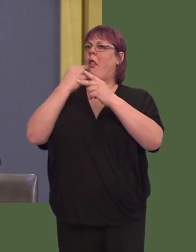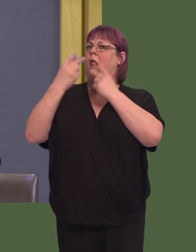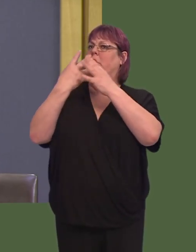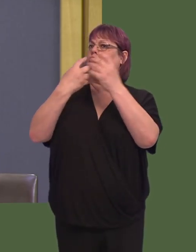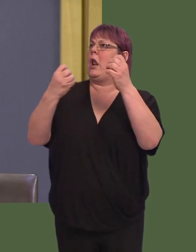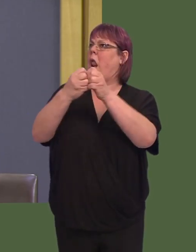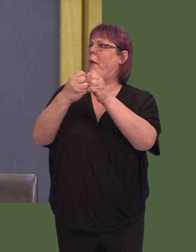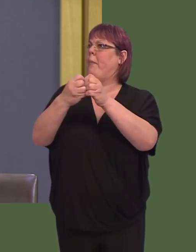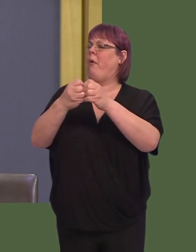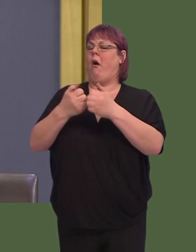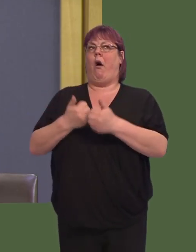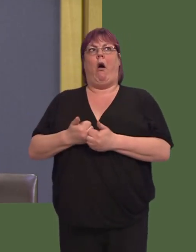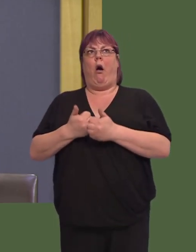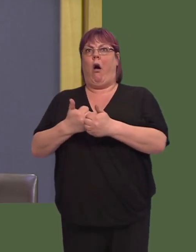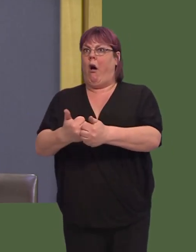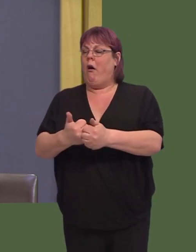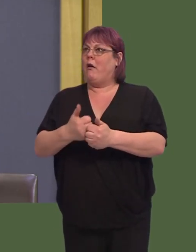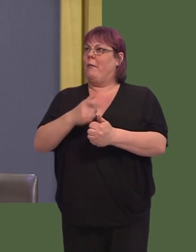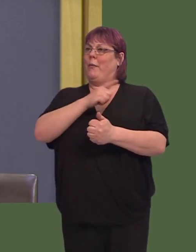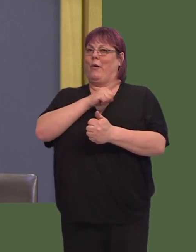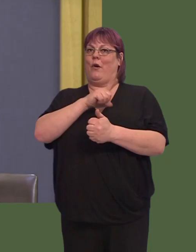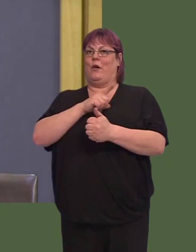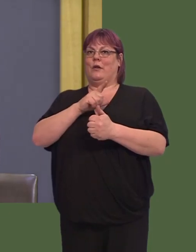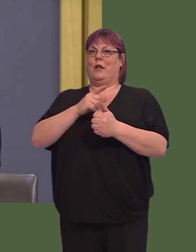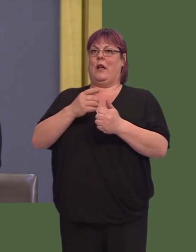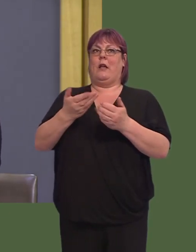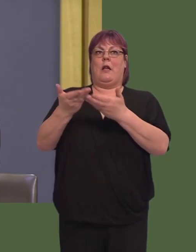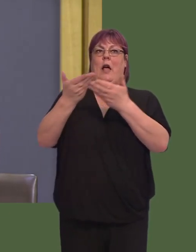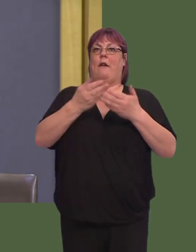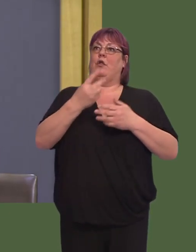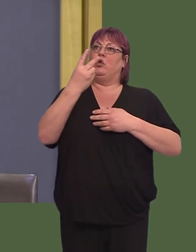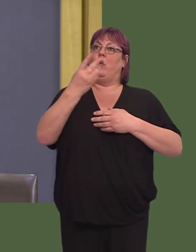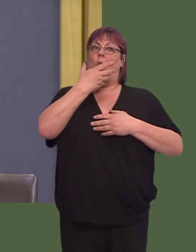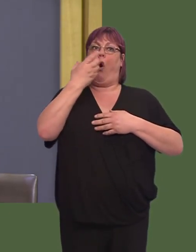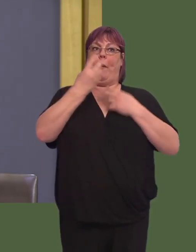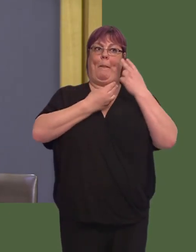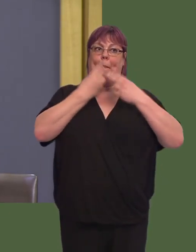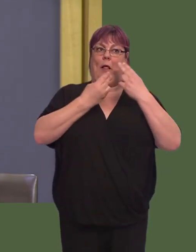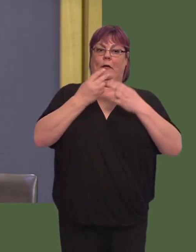threefold: it's in terms of providing two hot meals a day to all pupils who are eligible